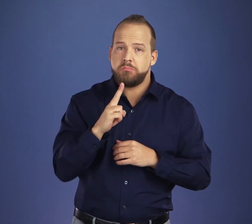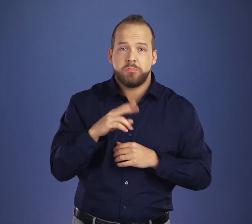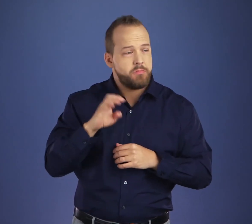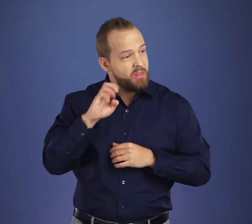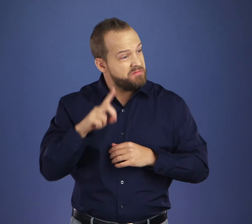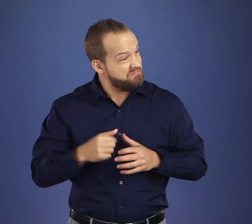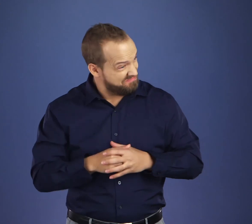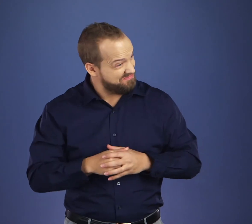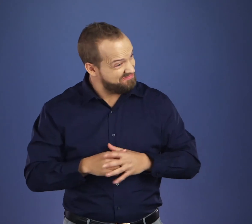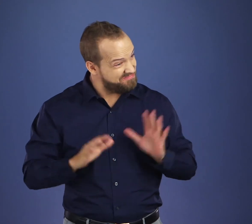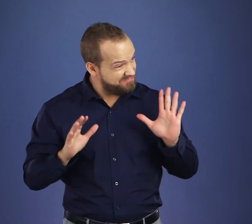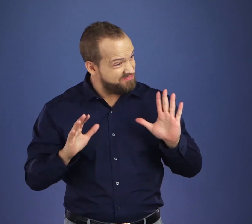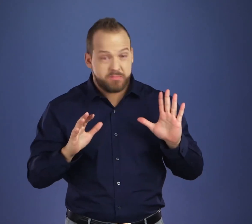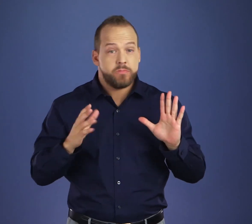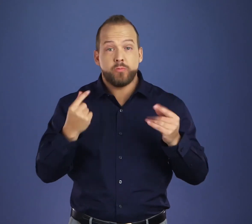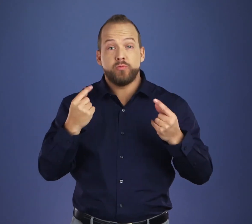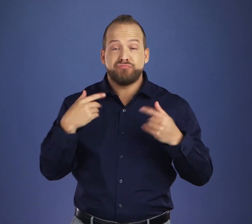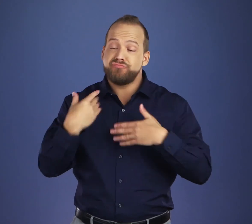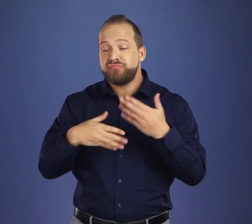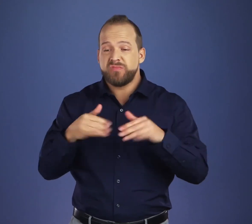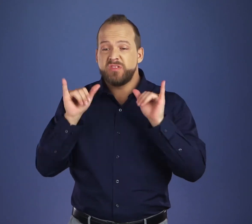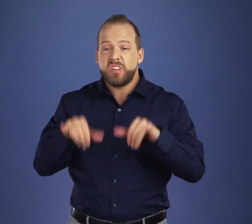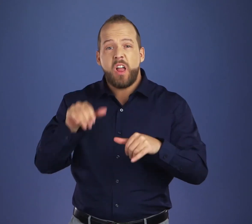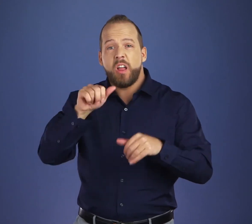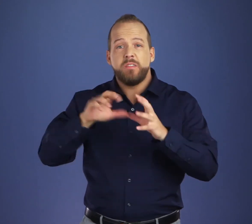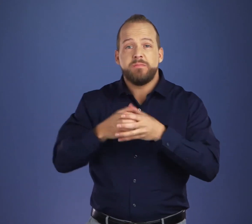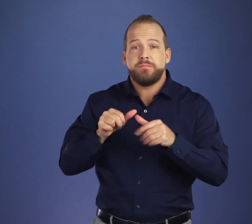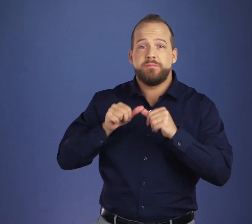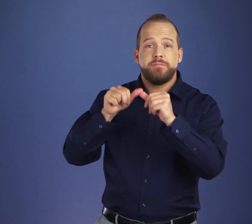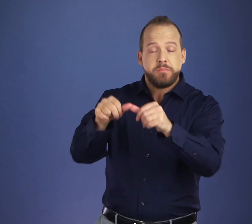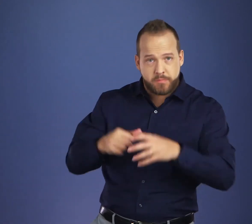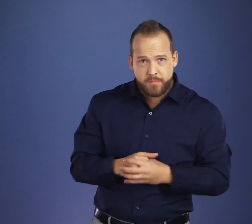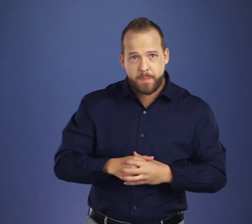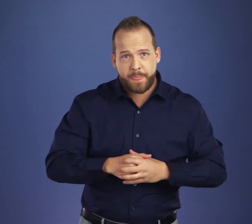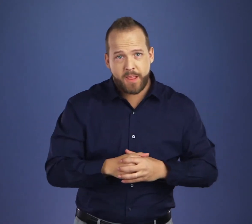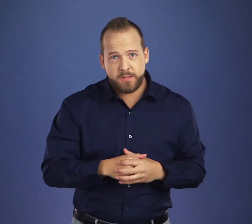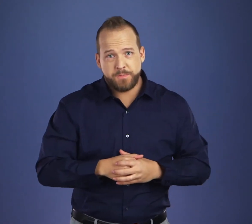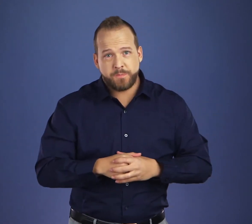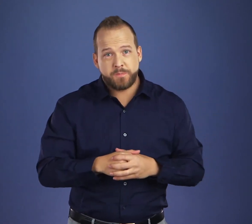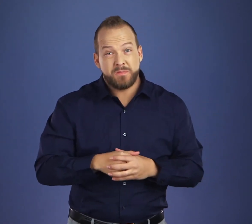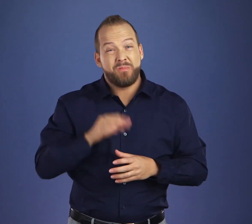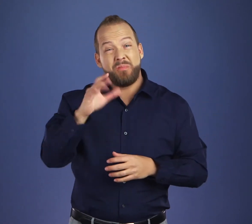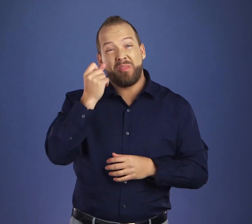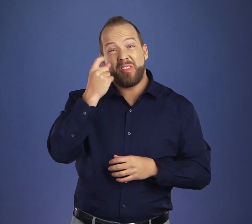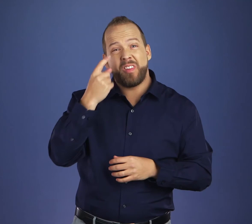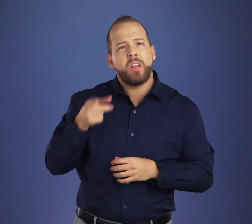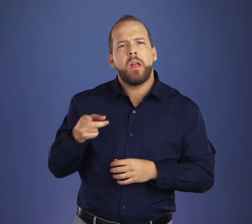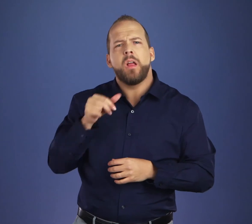for they knew he had them cold. So Ed stayed.